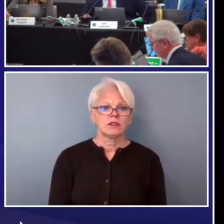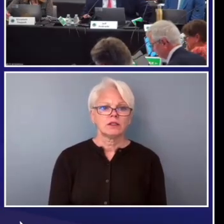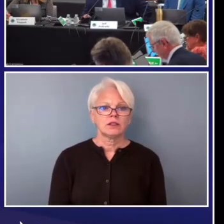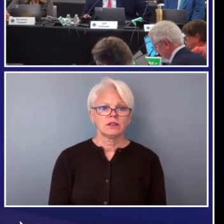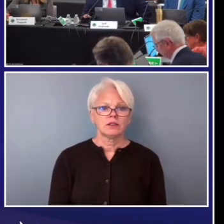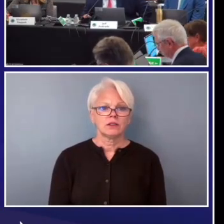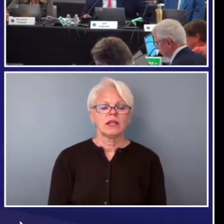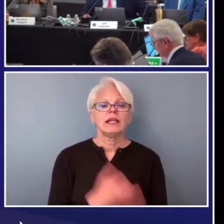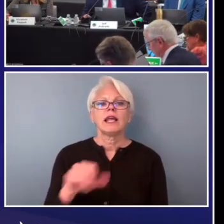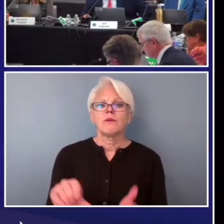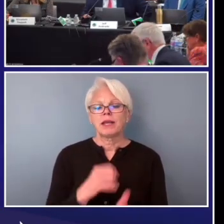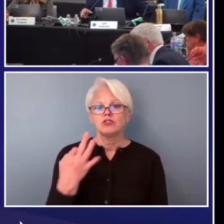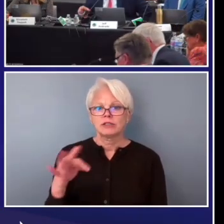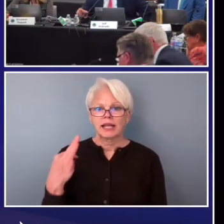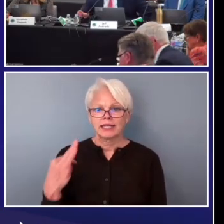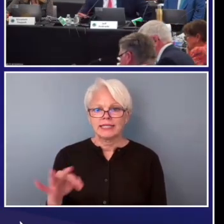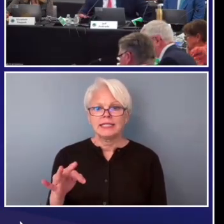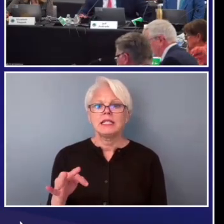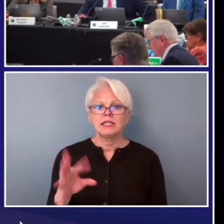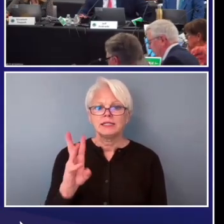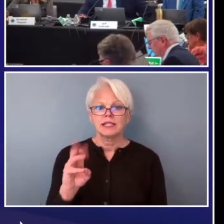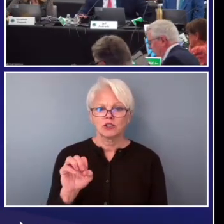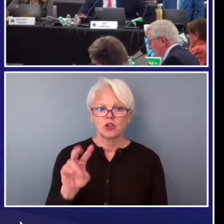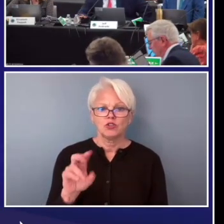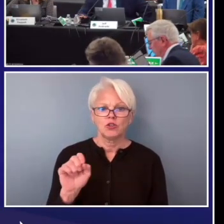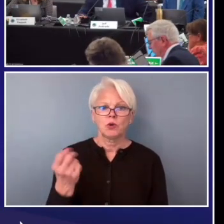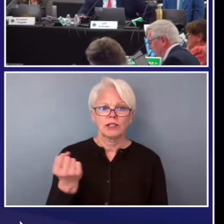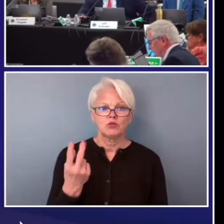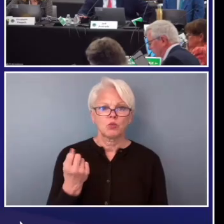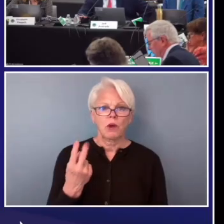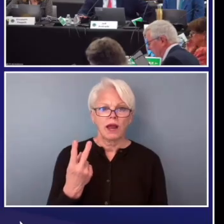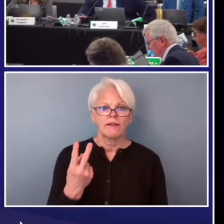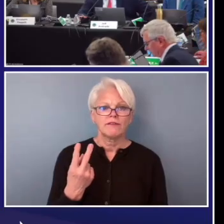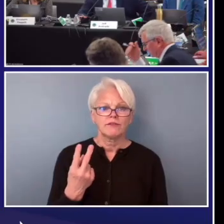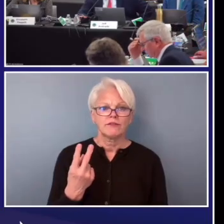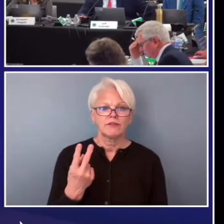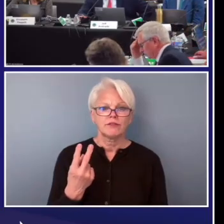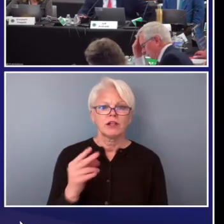page 19, 602.12 on accrediting experience.